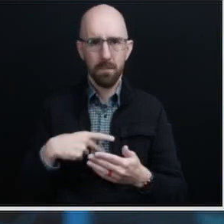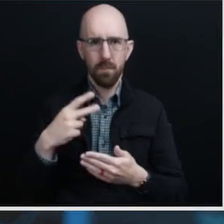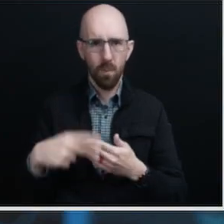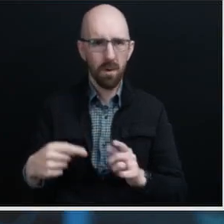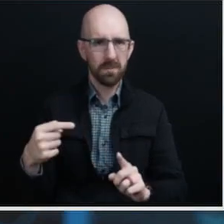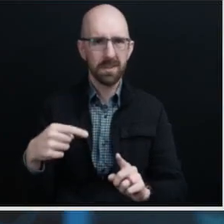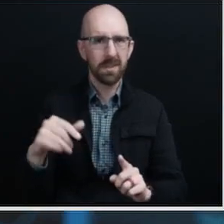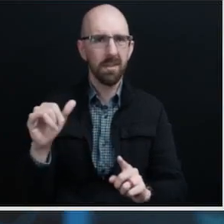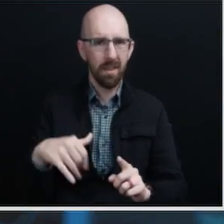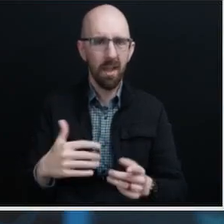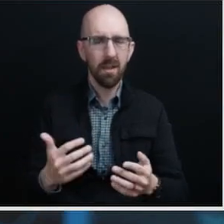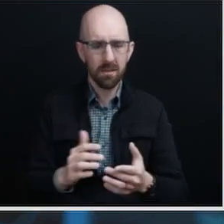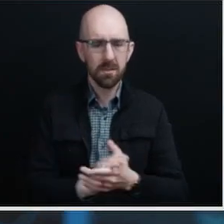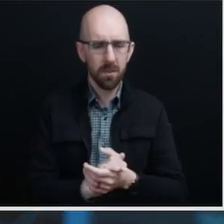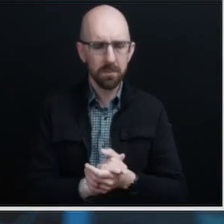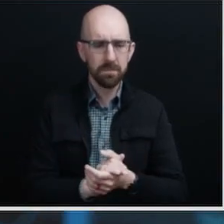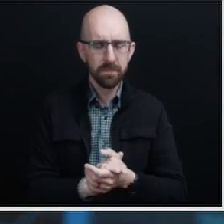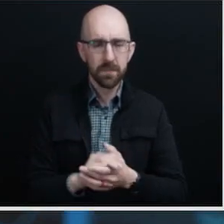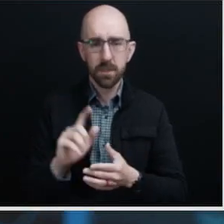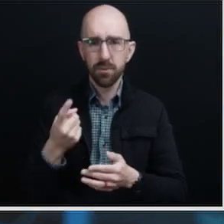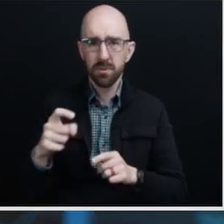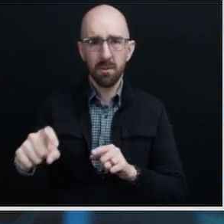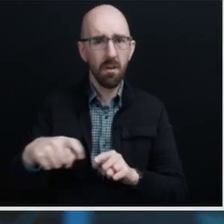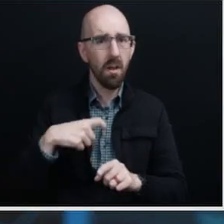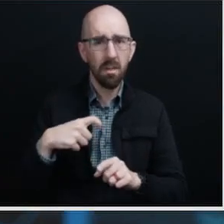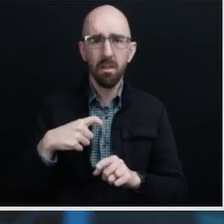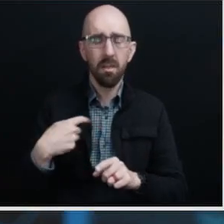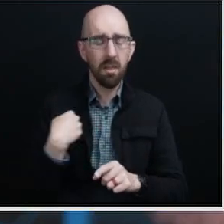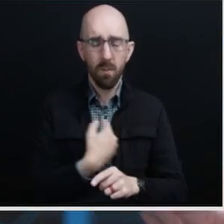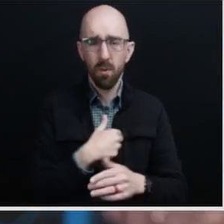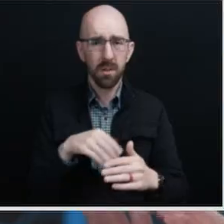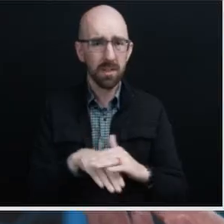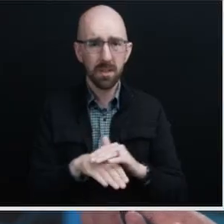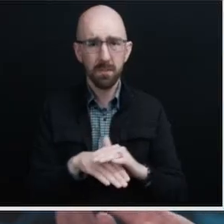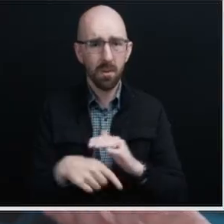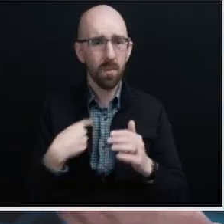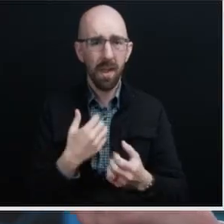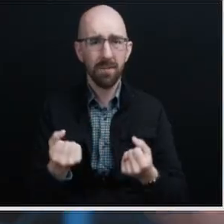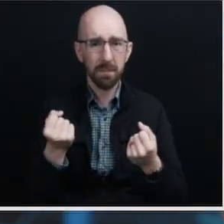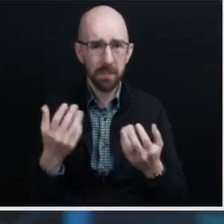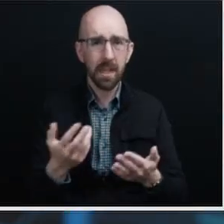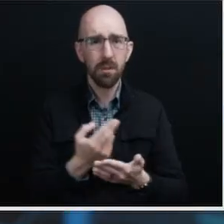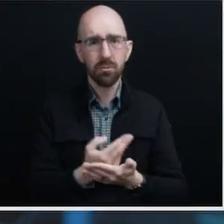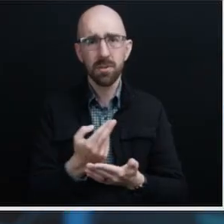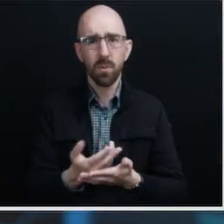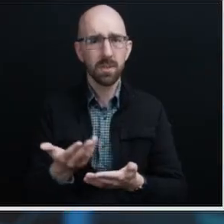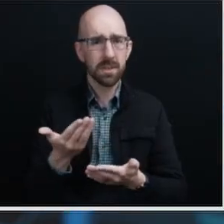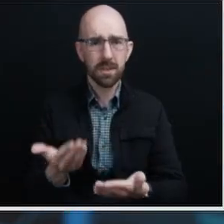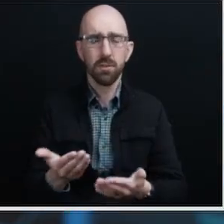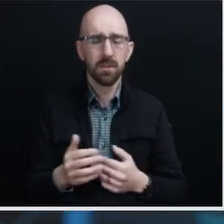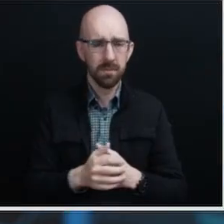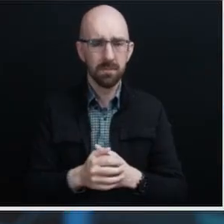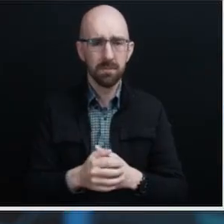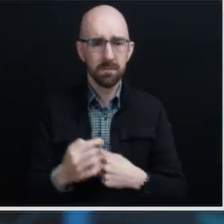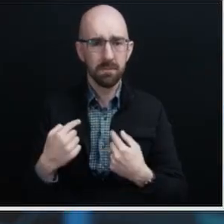so just call us and and we're accessible we have a lot of resources um I'm here because I believe